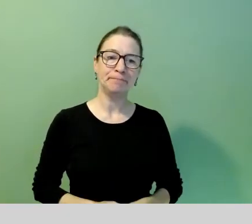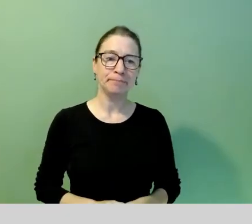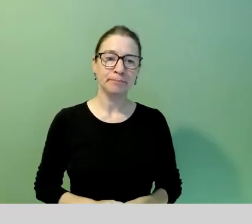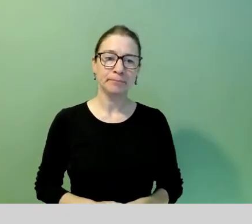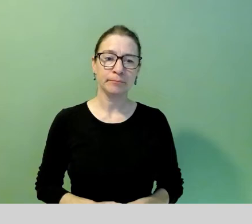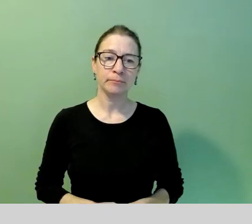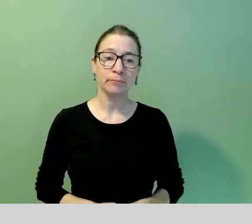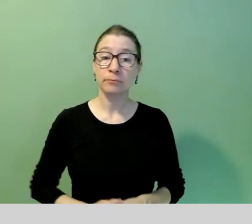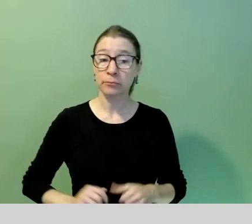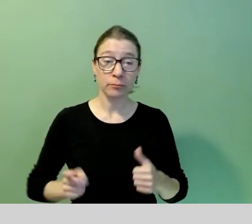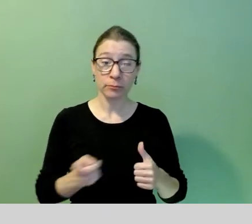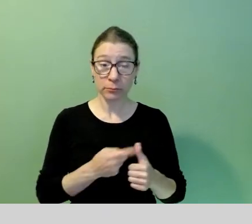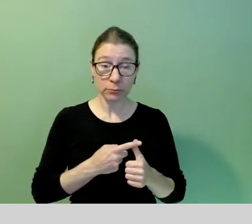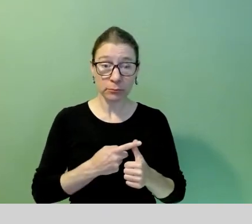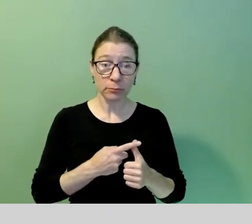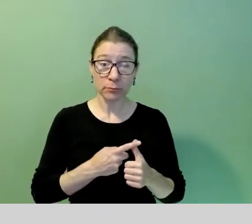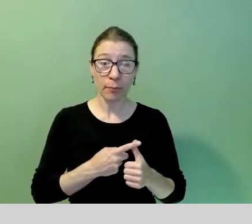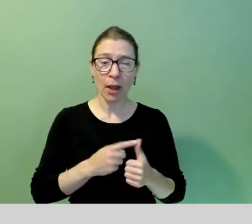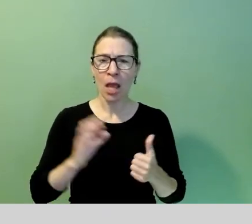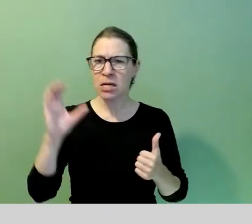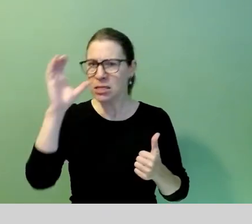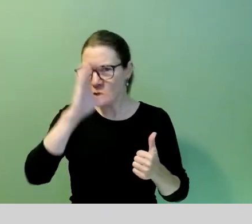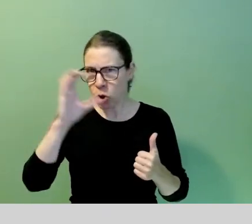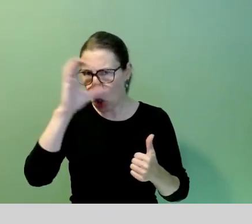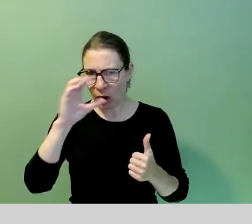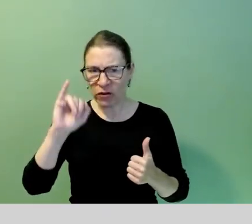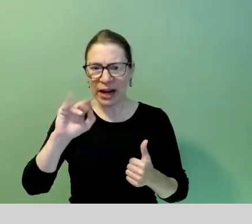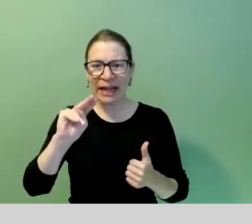To start with, let's go find our installer in our file Explorer.